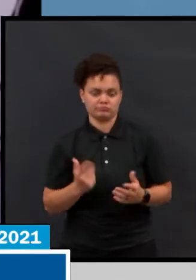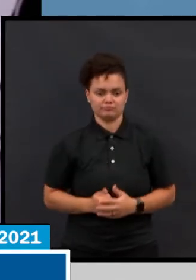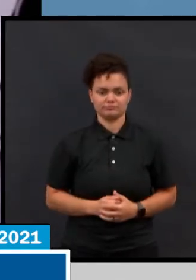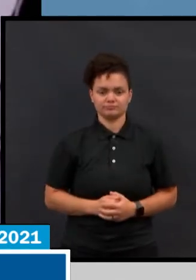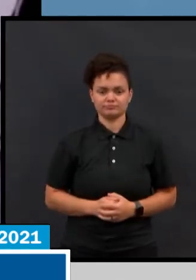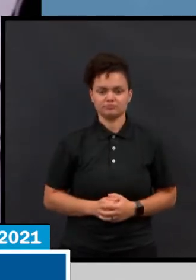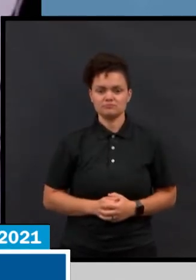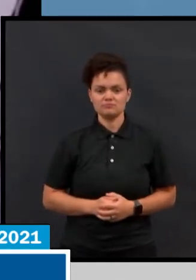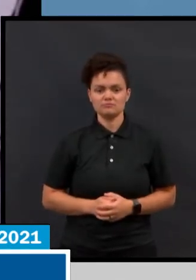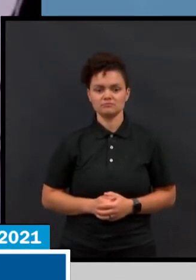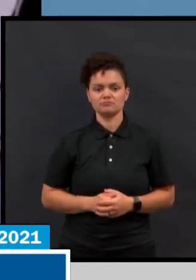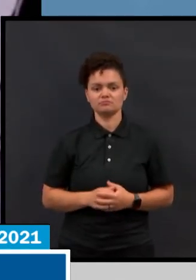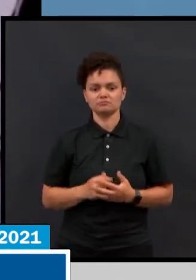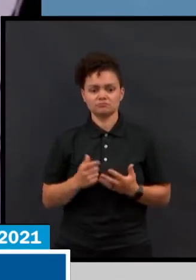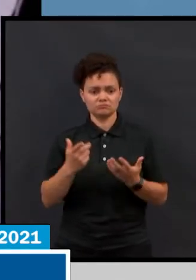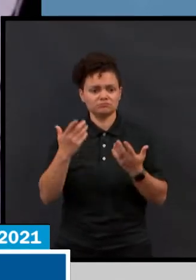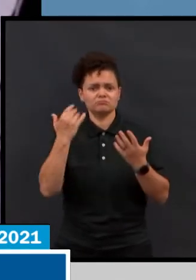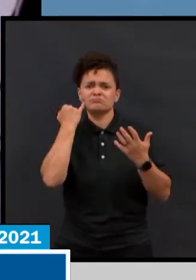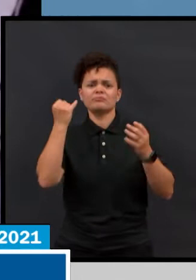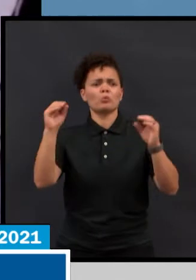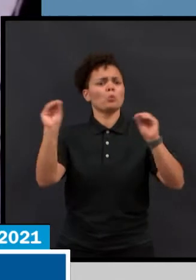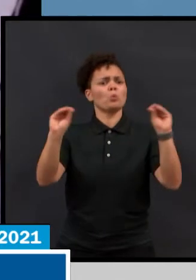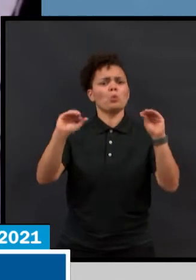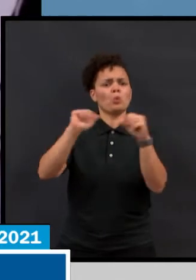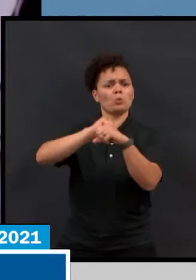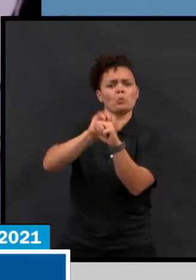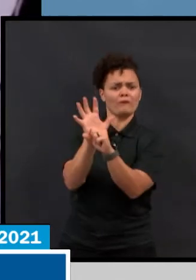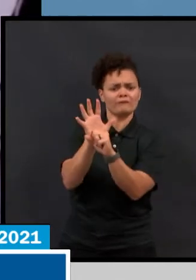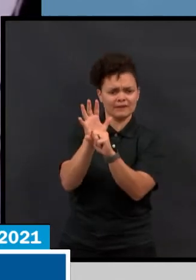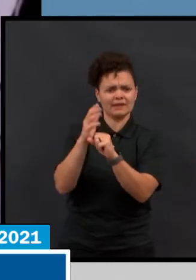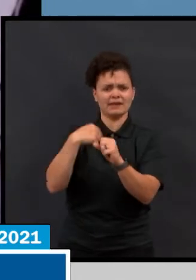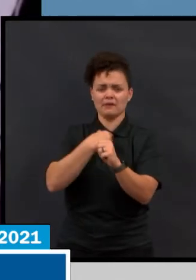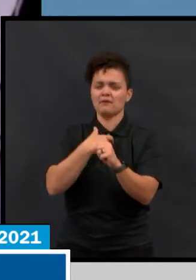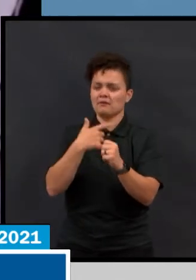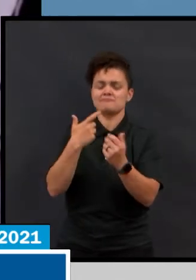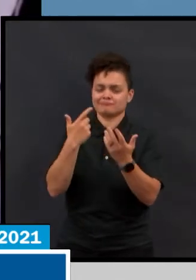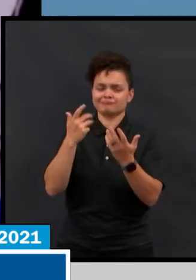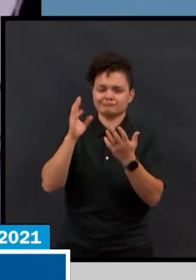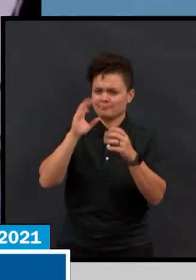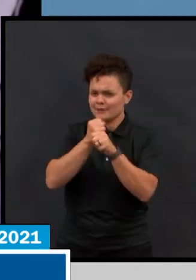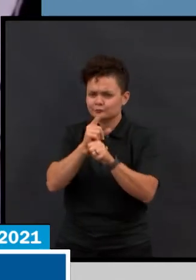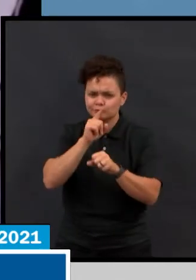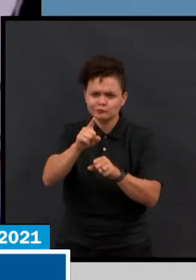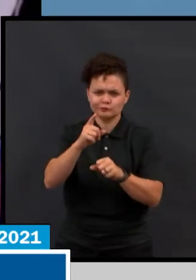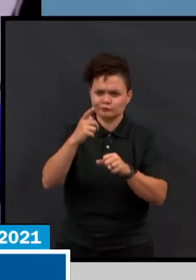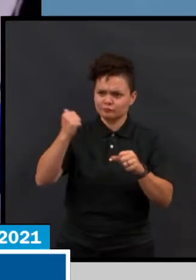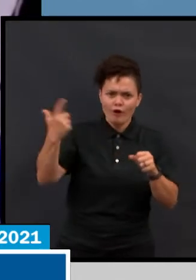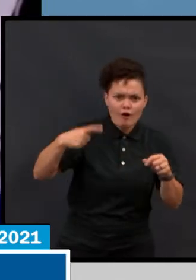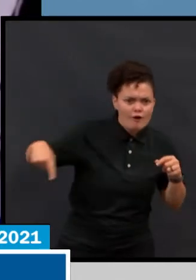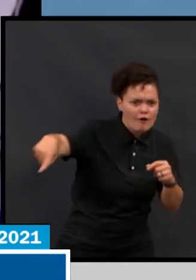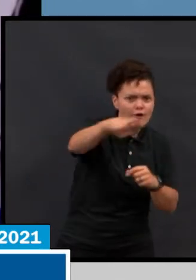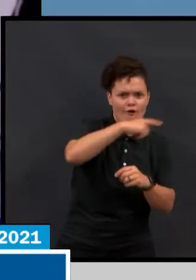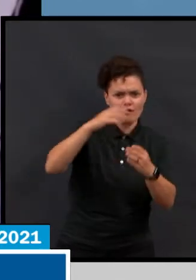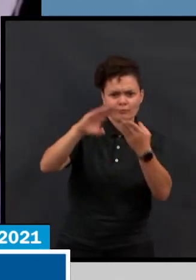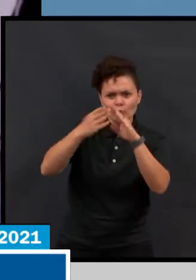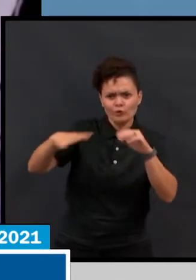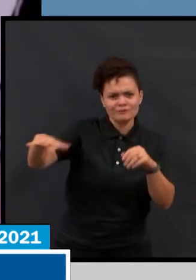in the process of making sure that um you had the same amount of access as those previous and the